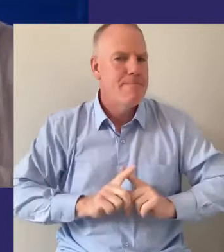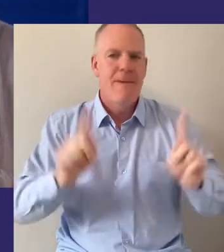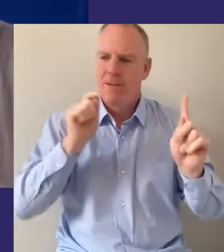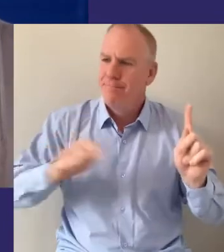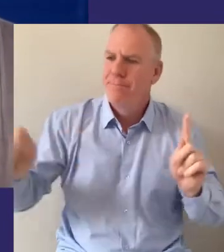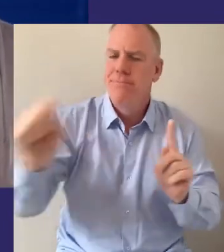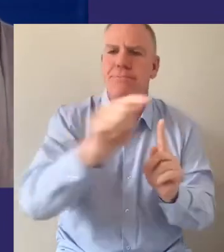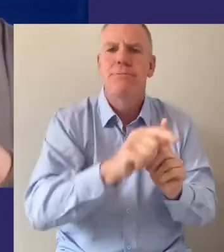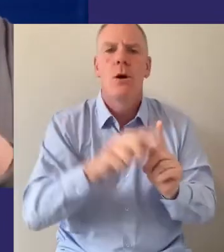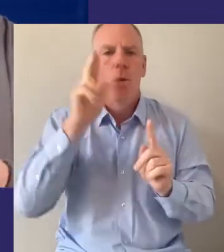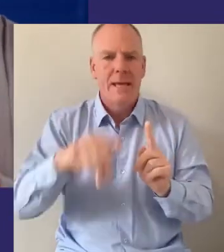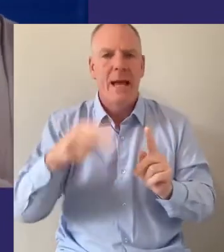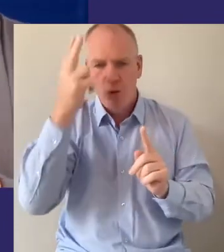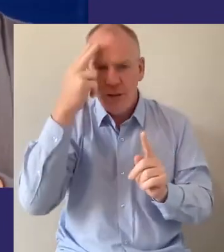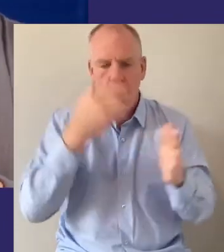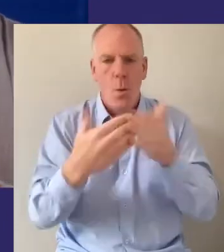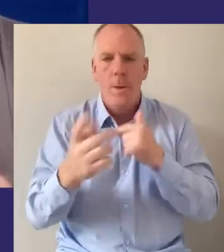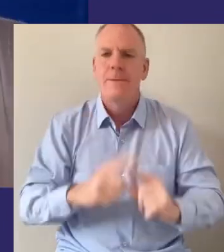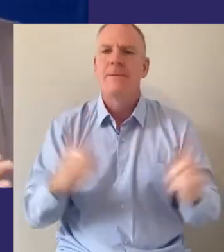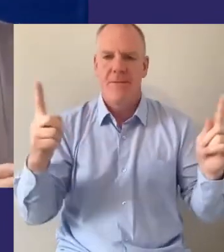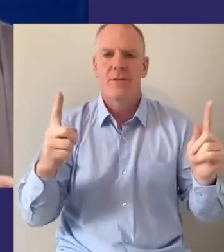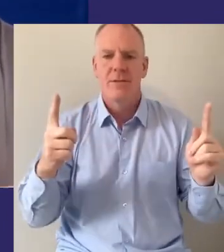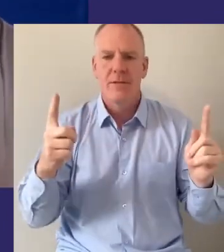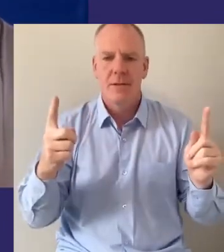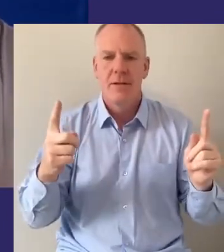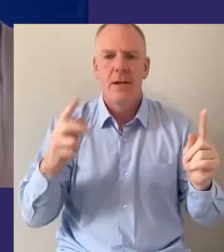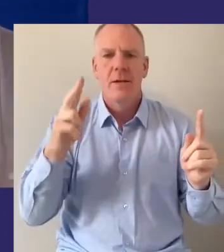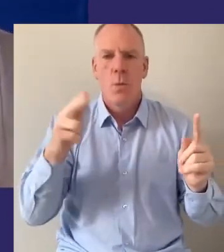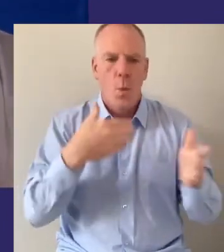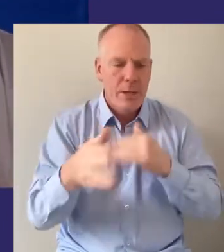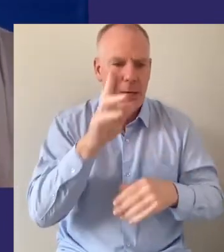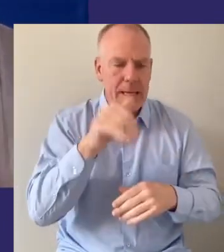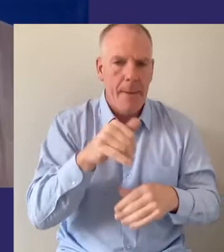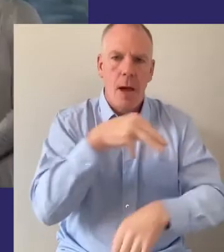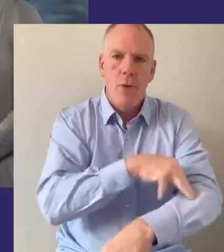different so we can actually tell that that one could potentially be harmful and give a warning.